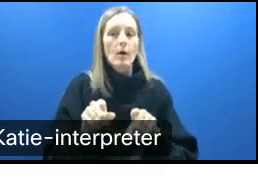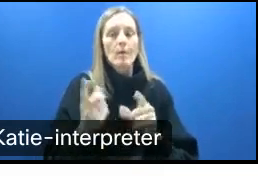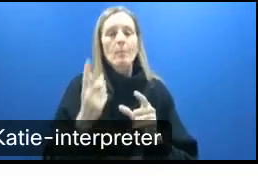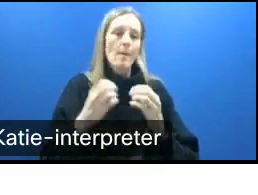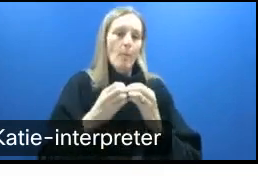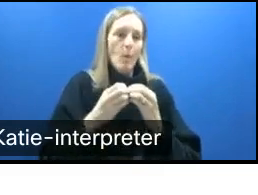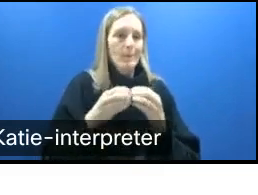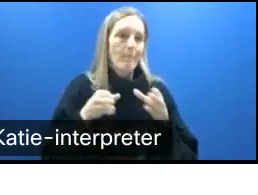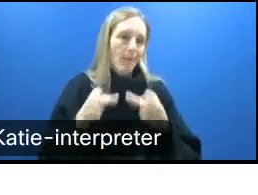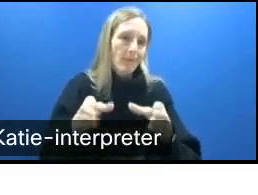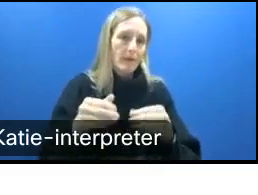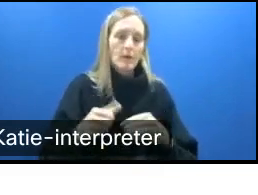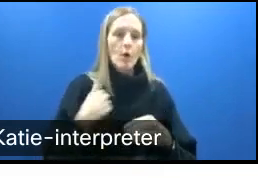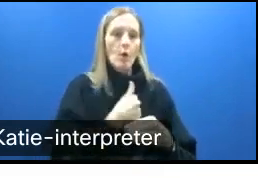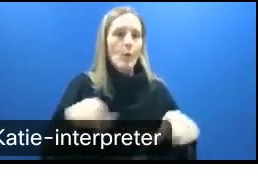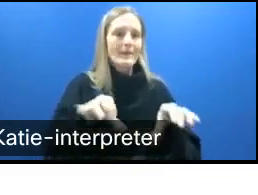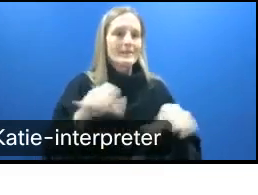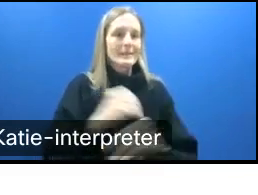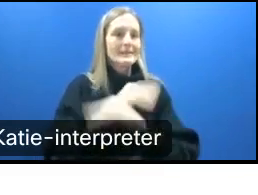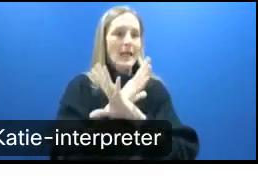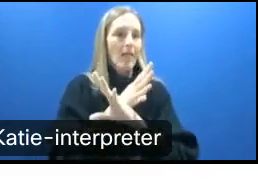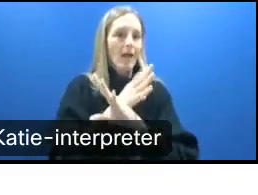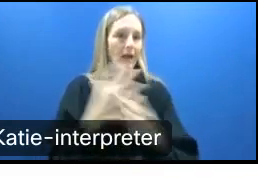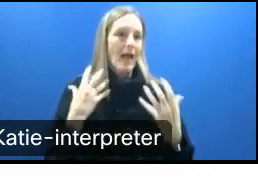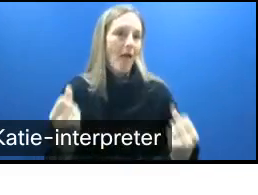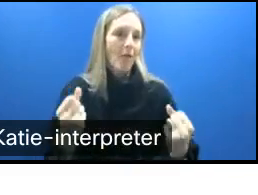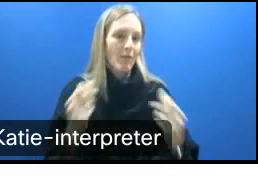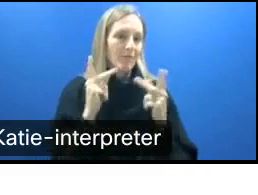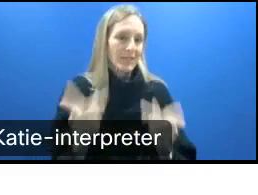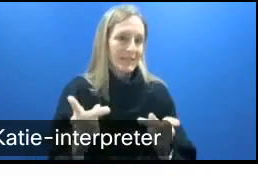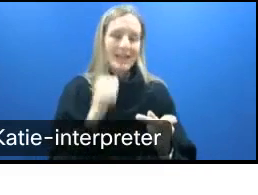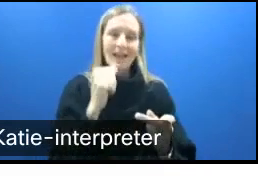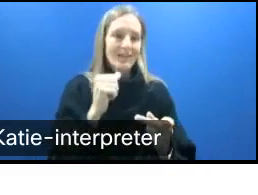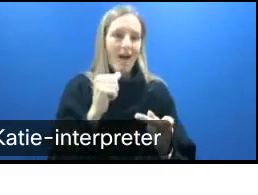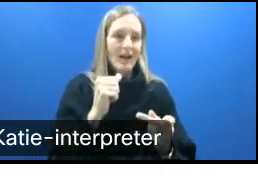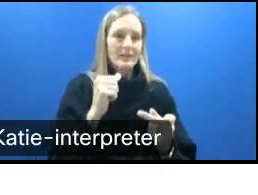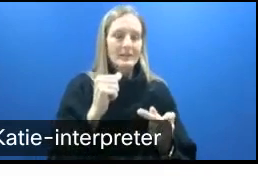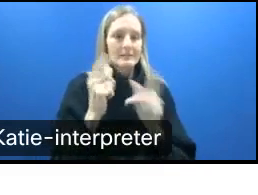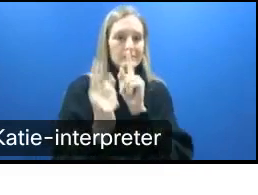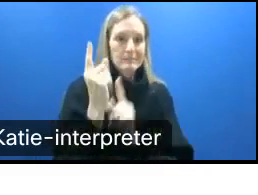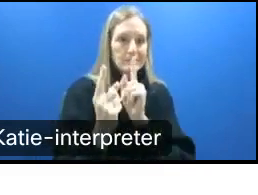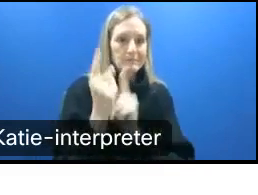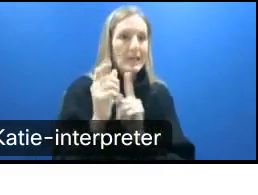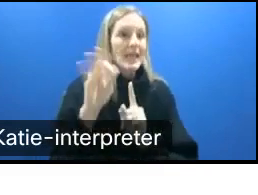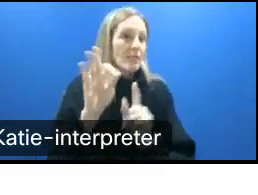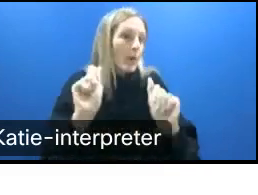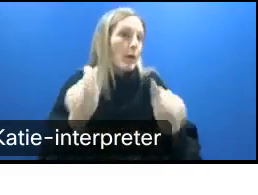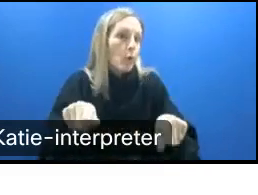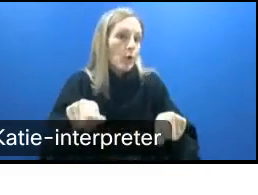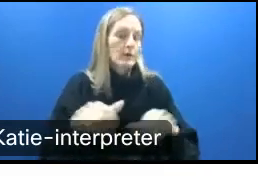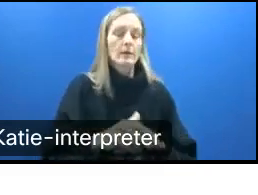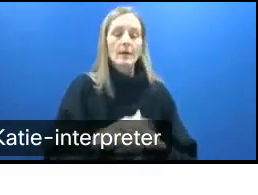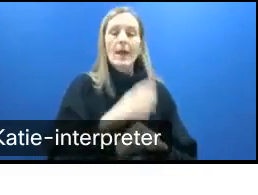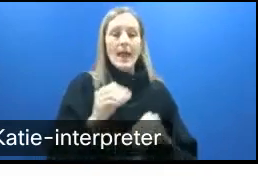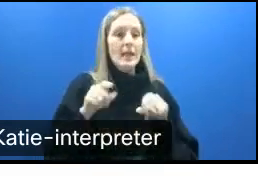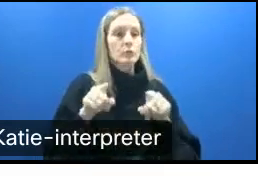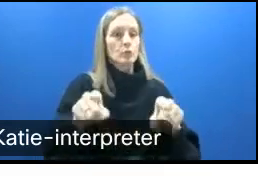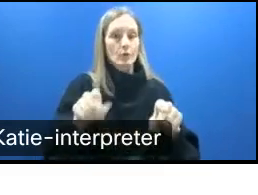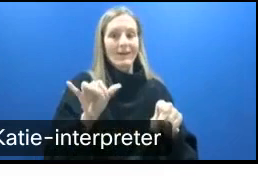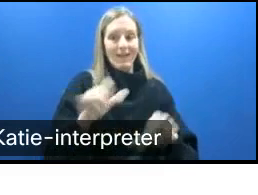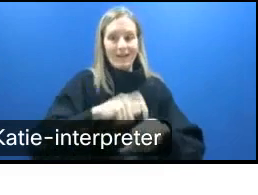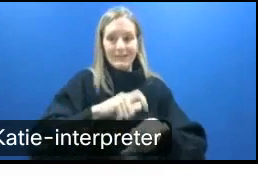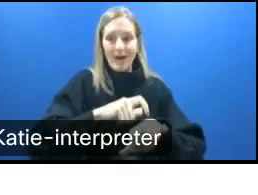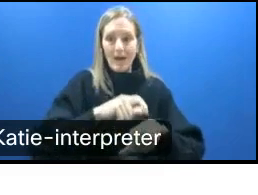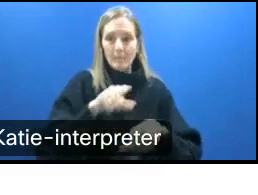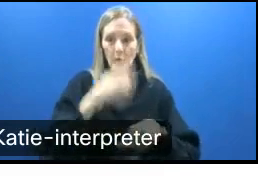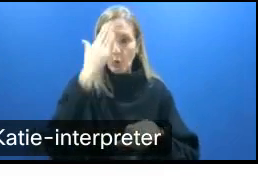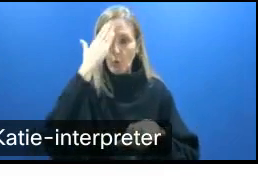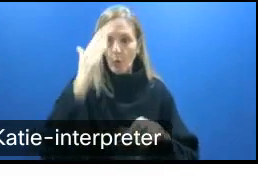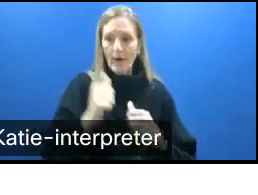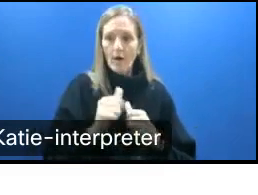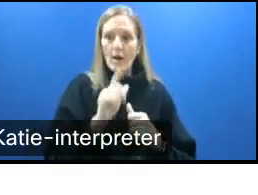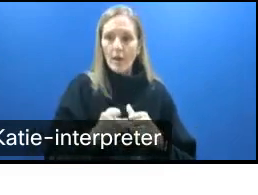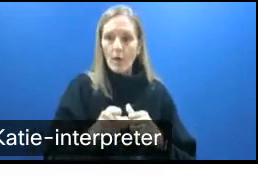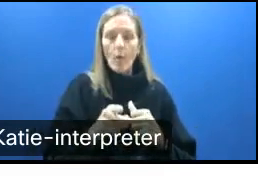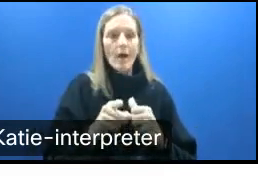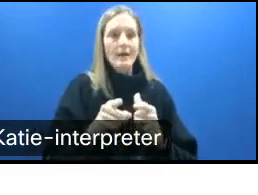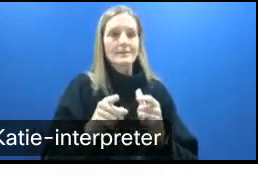Uh, telehealth, village visits, instead of having in person business when it was, when we were able to do so, and doing this time as you all may be aware. There were some issues with physical and psychological.